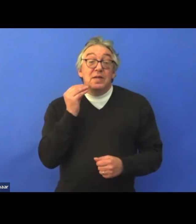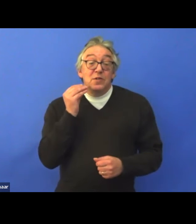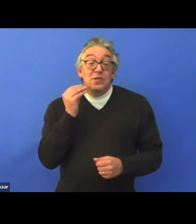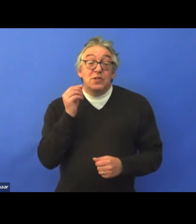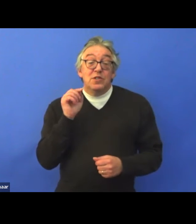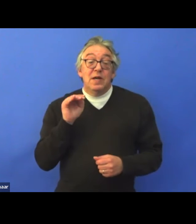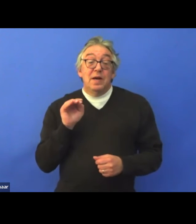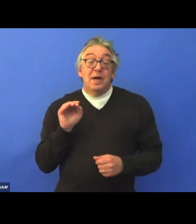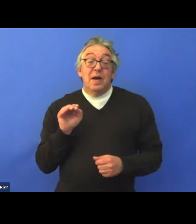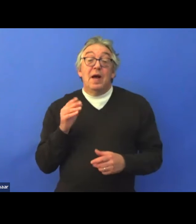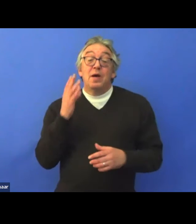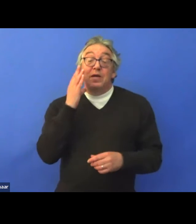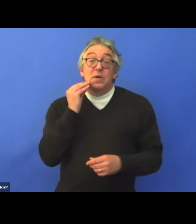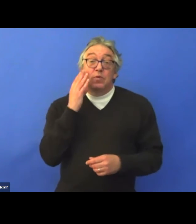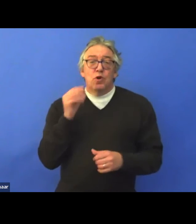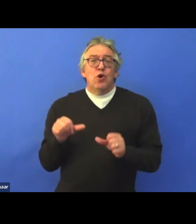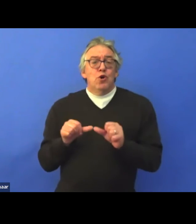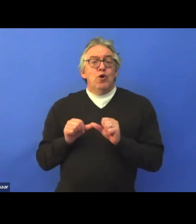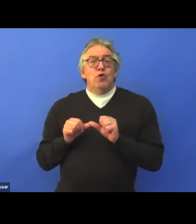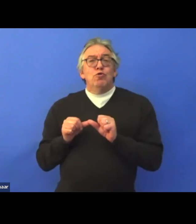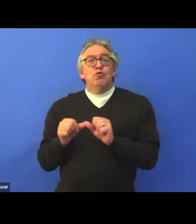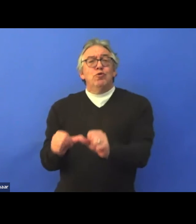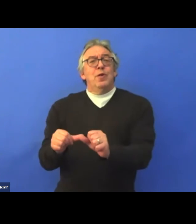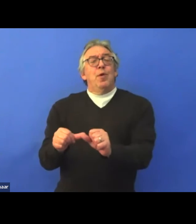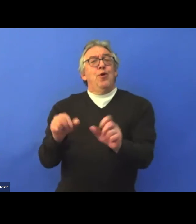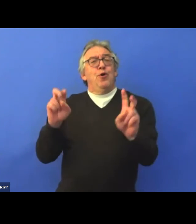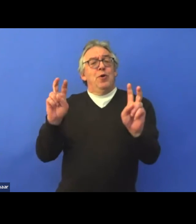and to work as a coalition